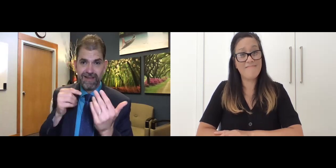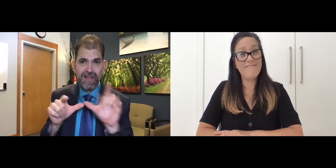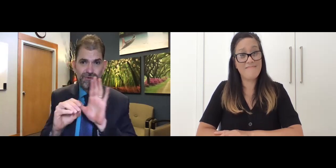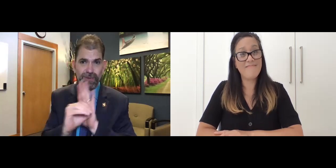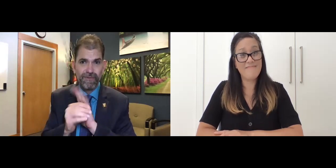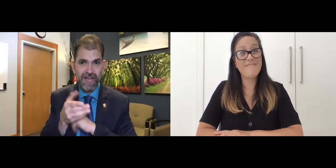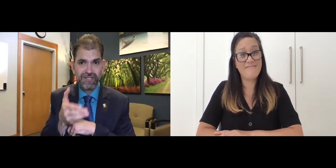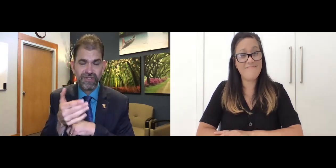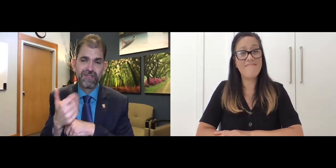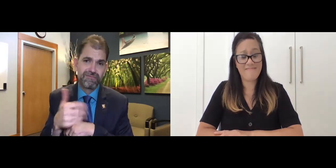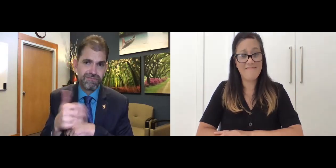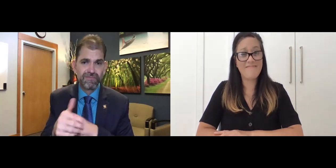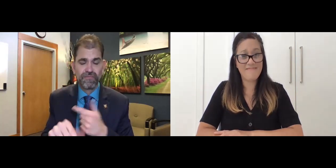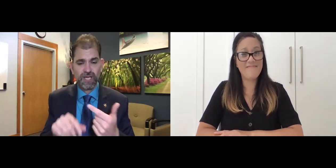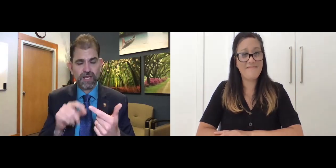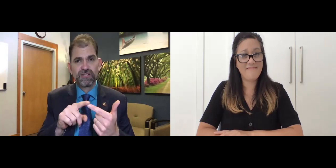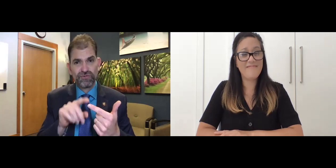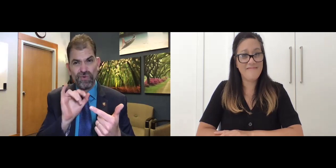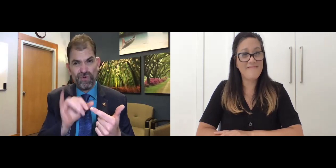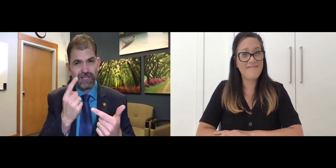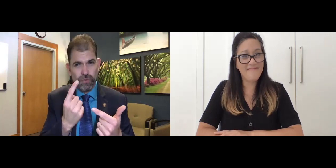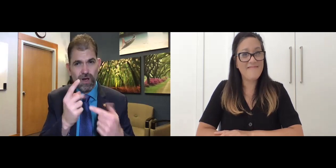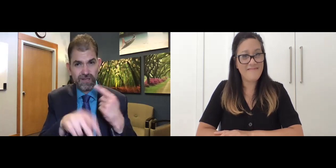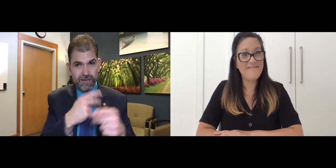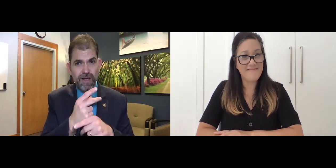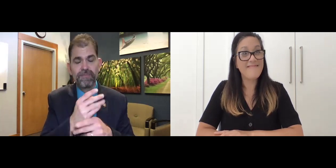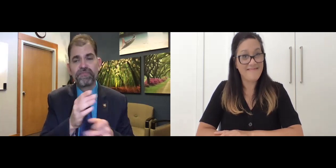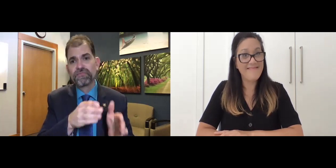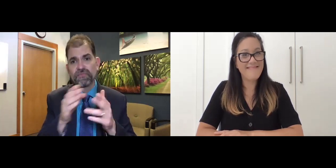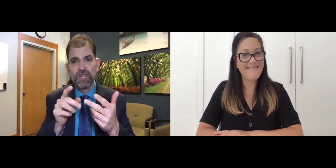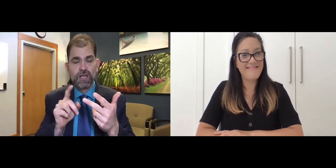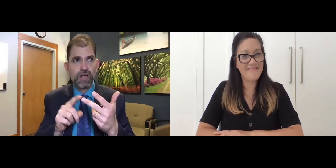imprisoned which there's a high rate of that